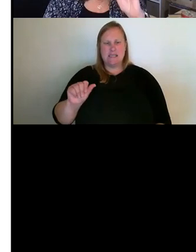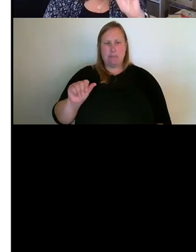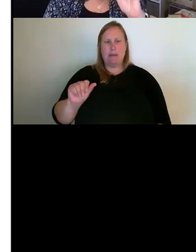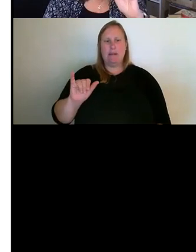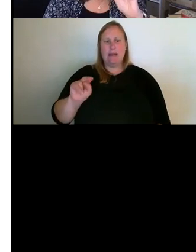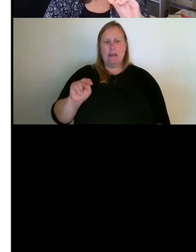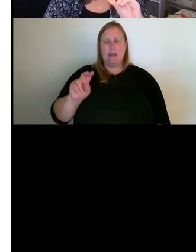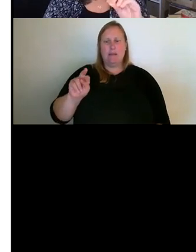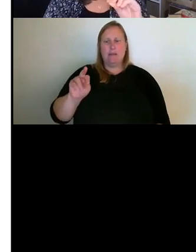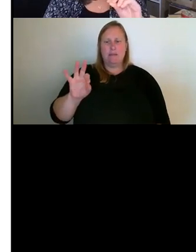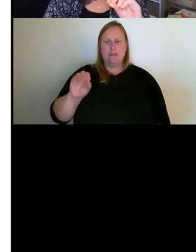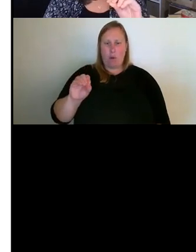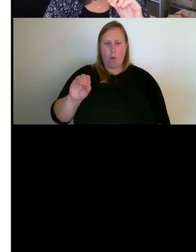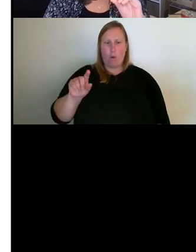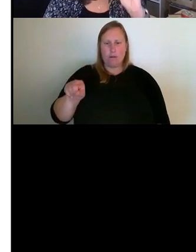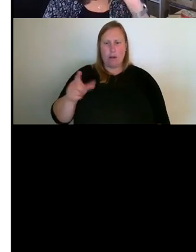for people with intellectual disabilities.